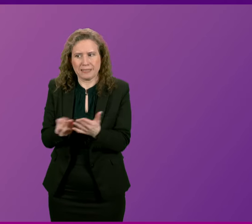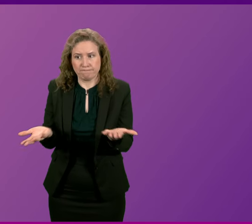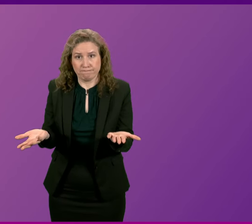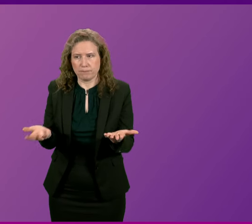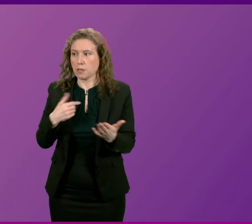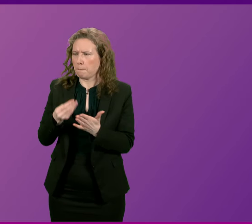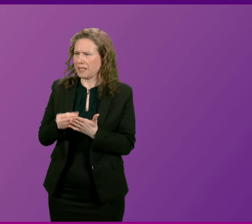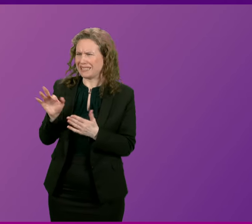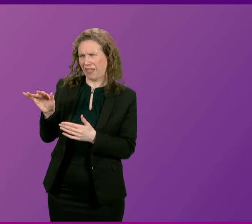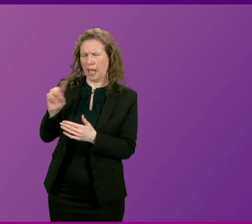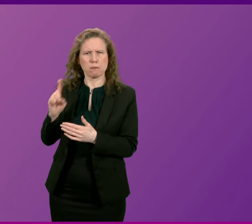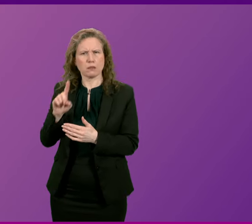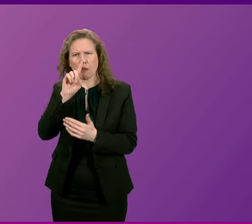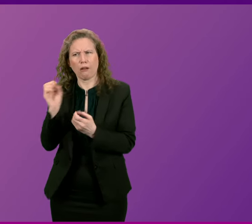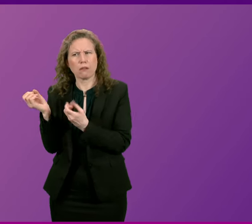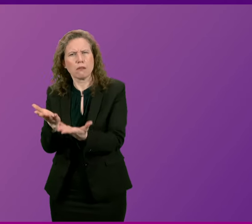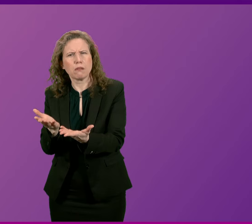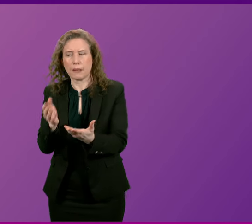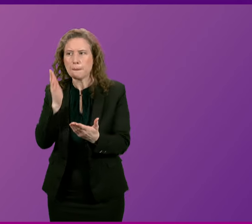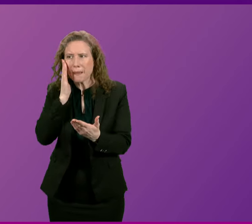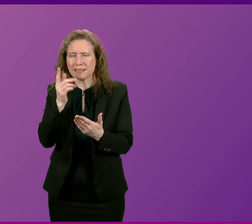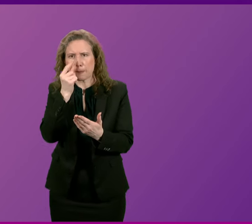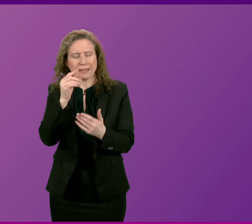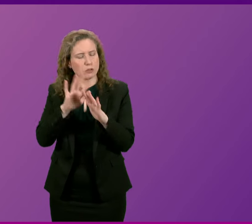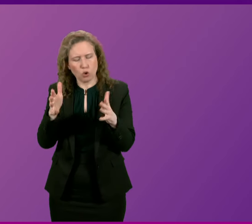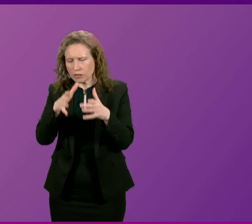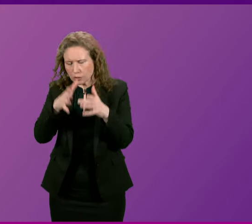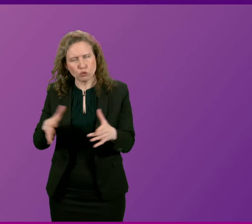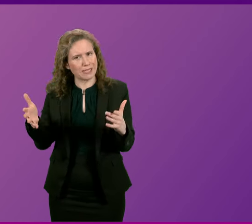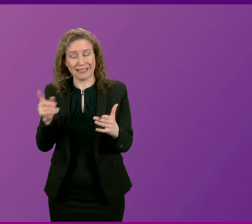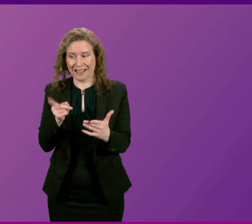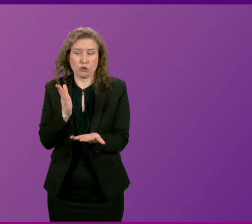but the bed capacity simply is not. That is the reality on the ground.